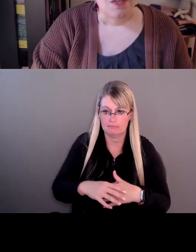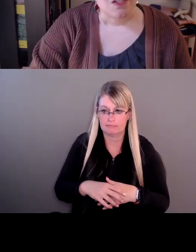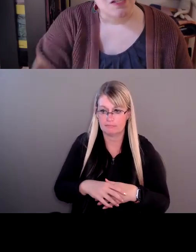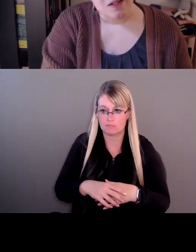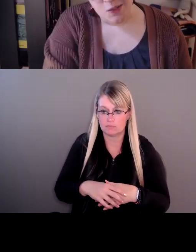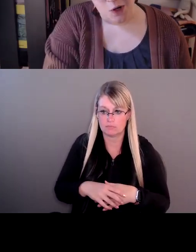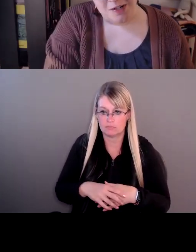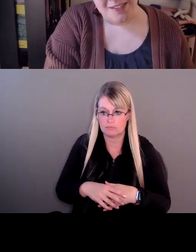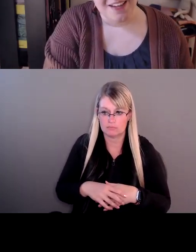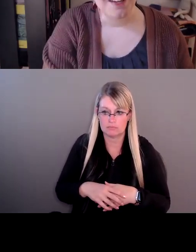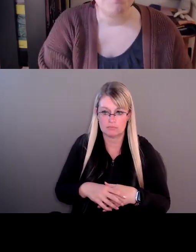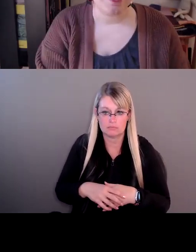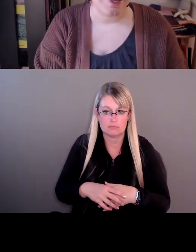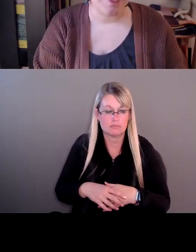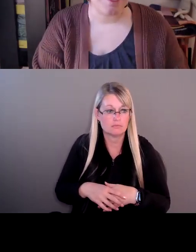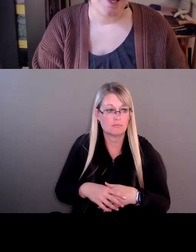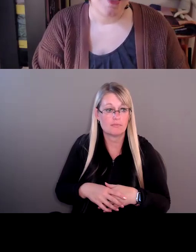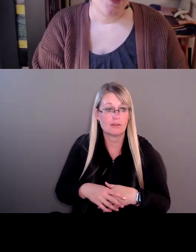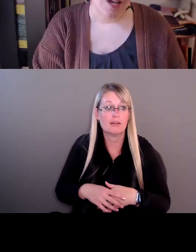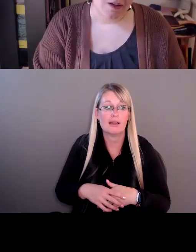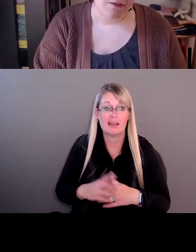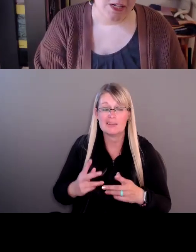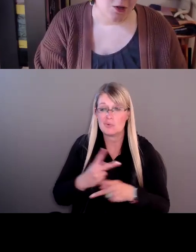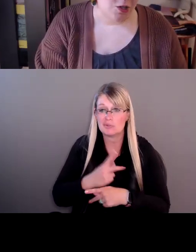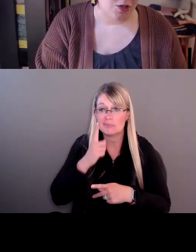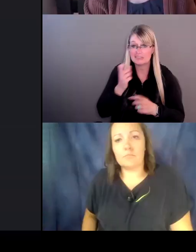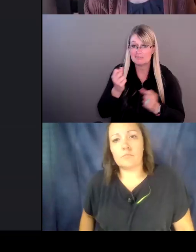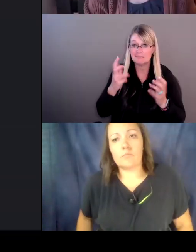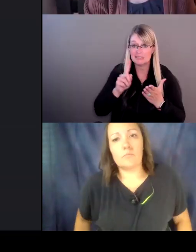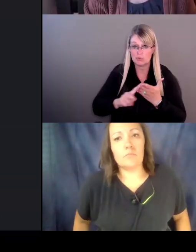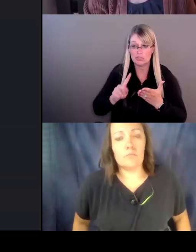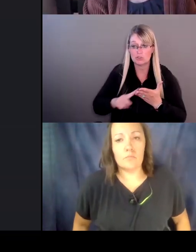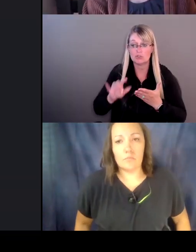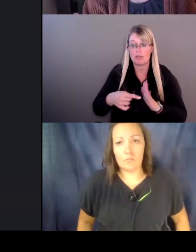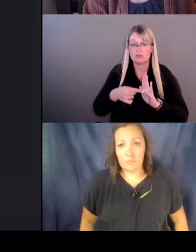This also gets worse because there is a lot of research that shows that if you are in a